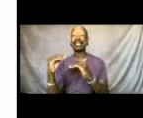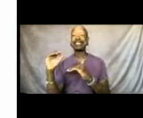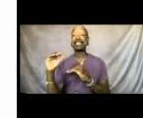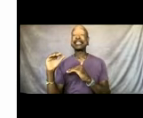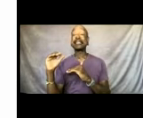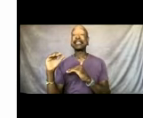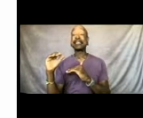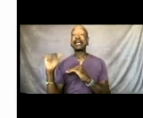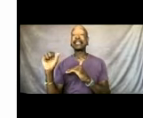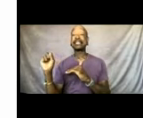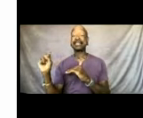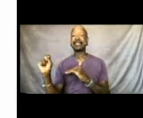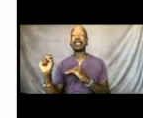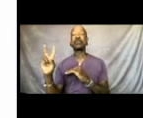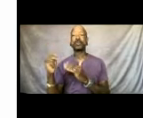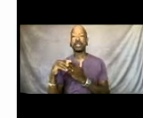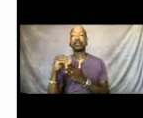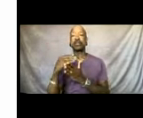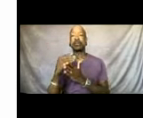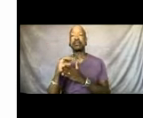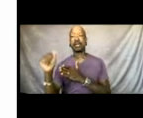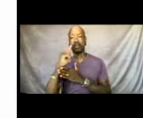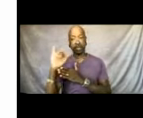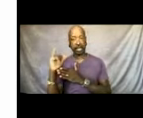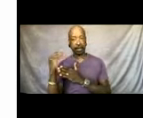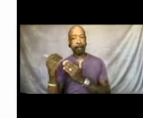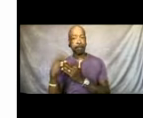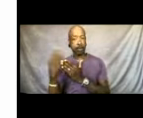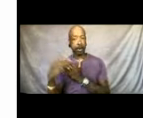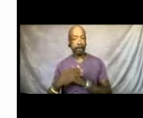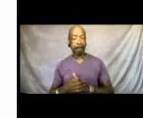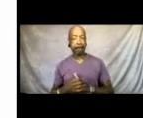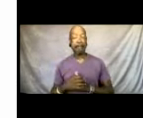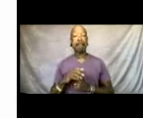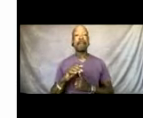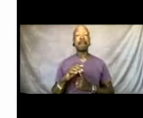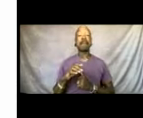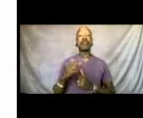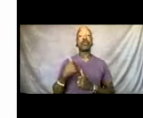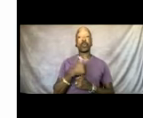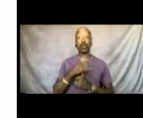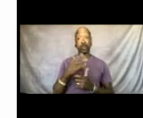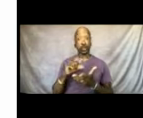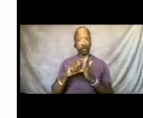SSI linked still must abide by the SSI Social Security rules.